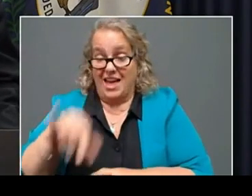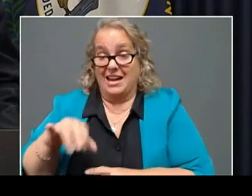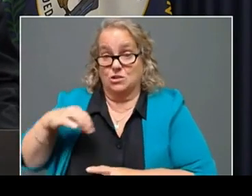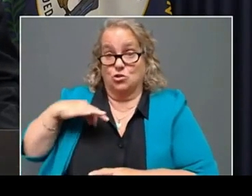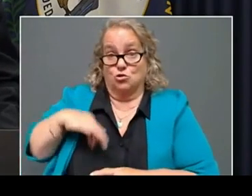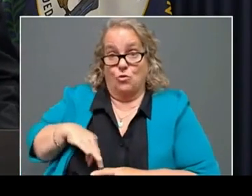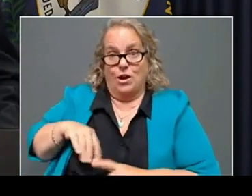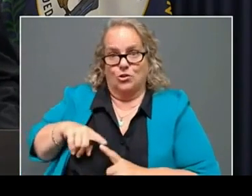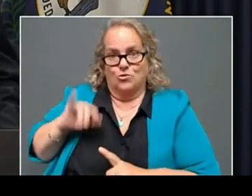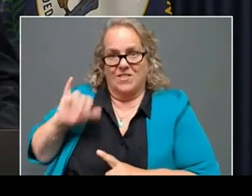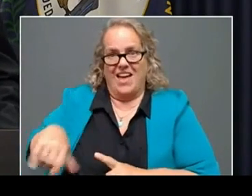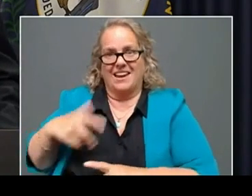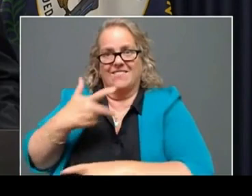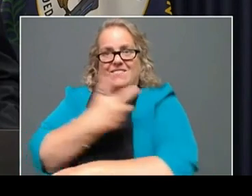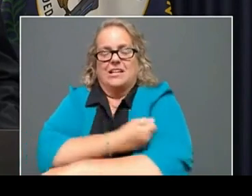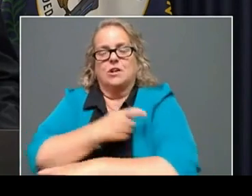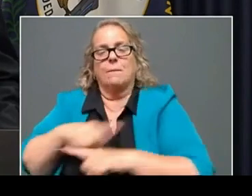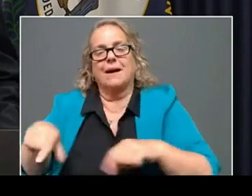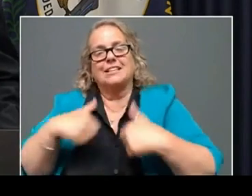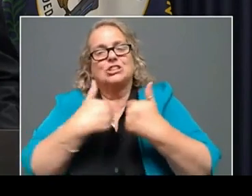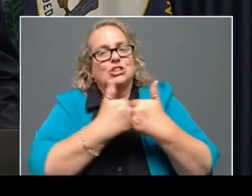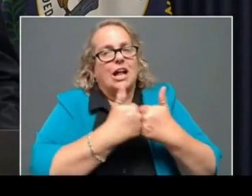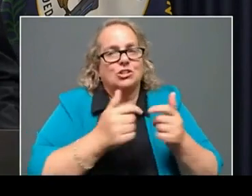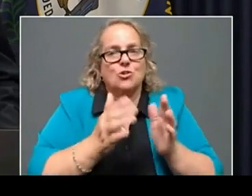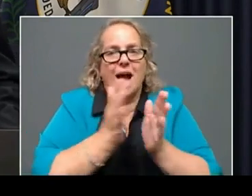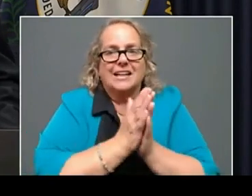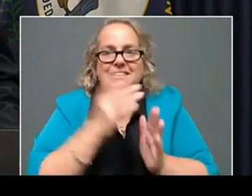it's also a challenge to ask somebody to get tested that's been vaccinated